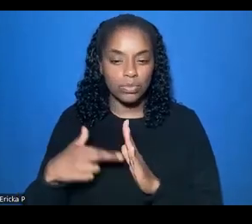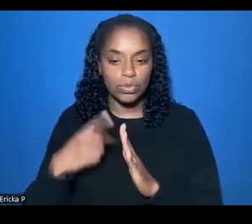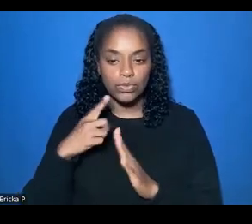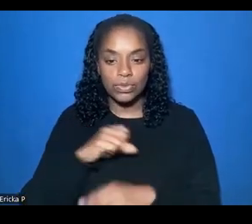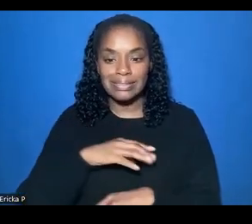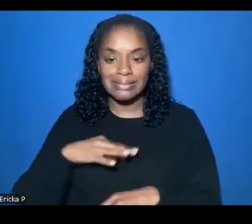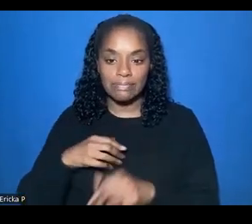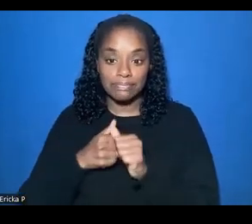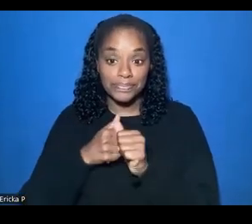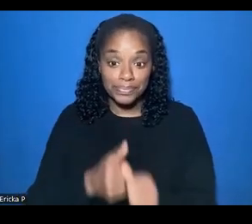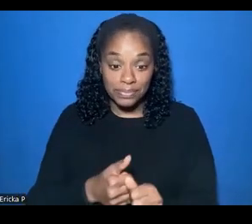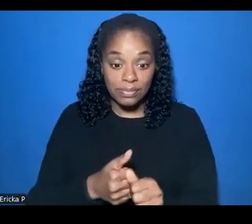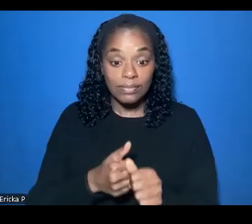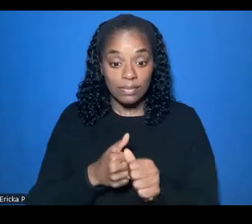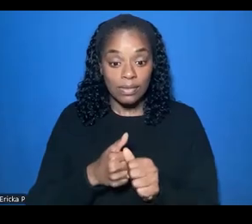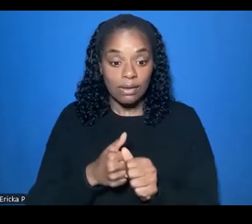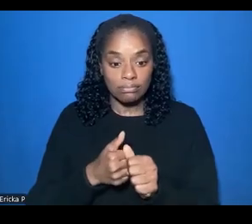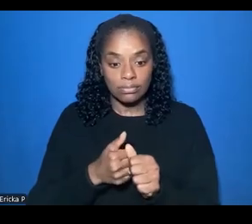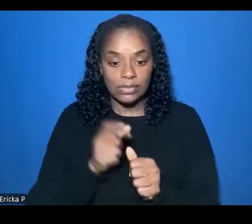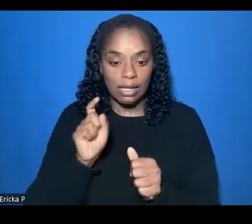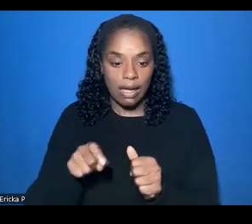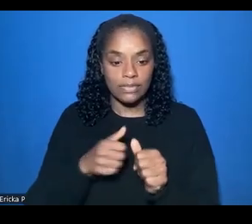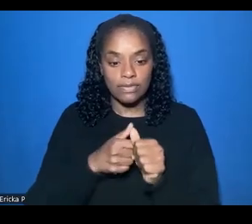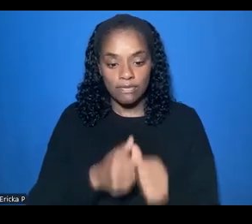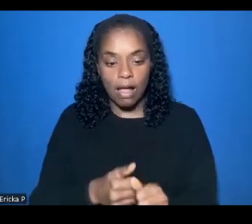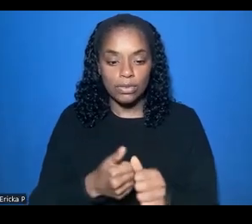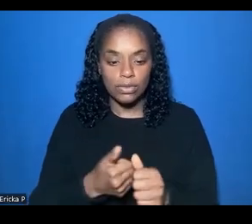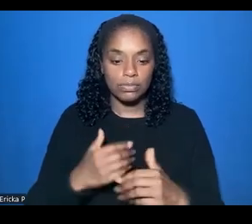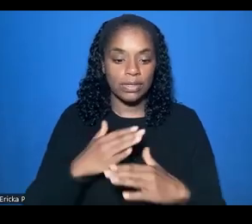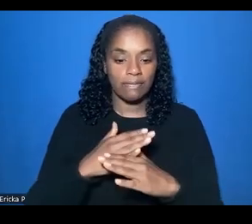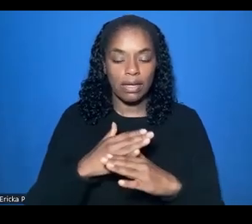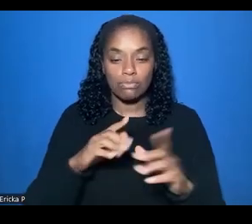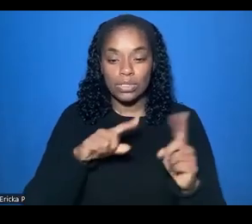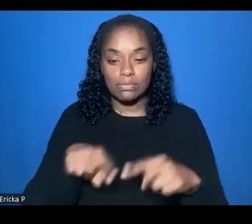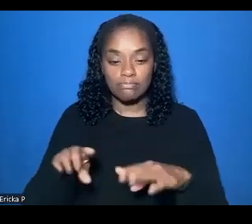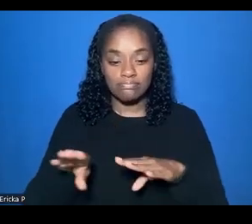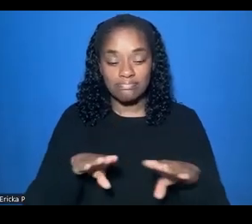and respond to the behavior. It's also to identify what is happening